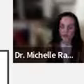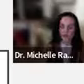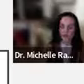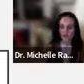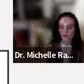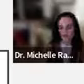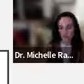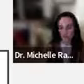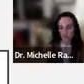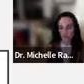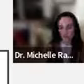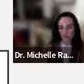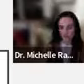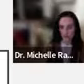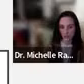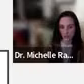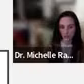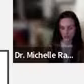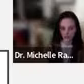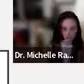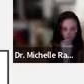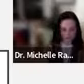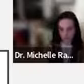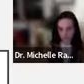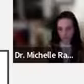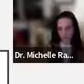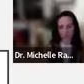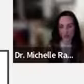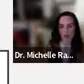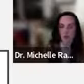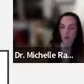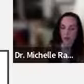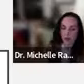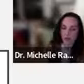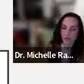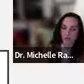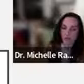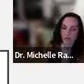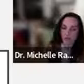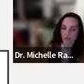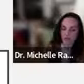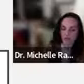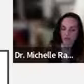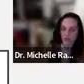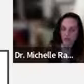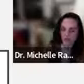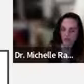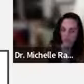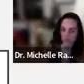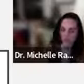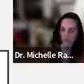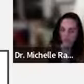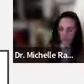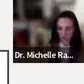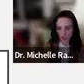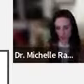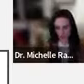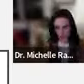immune response against the bye bye response against the fight against the virus. and even And even though this is the first time that this vaccine has been used. to make to be given out in